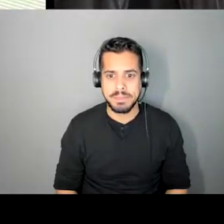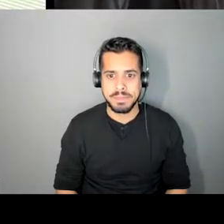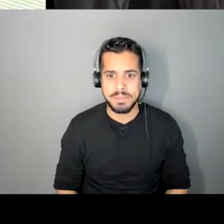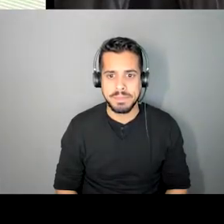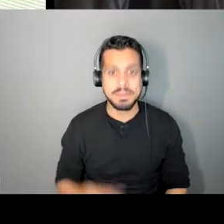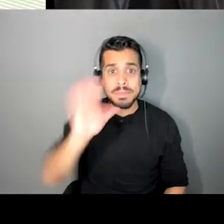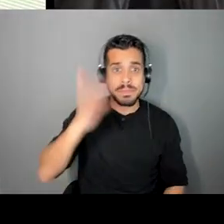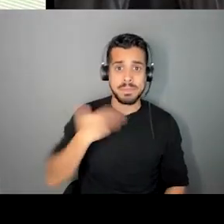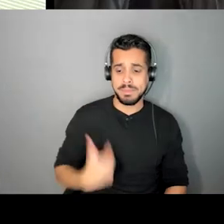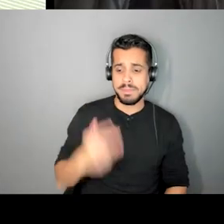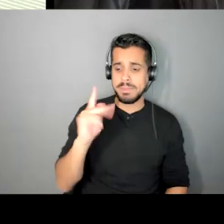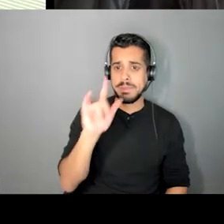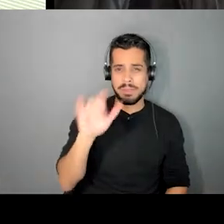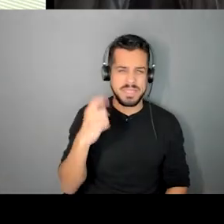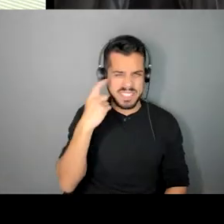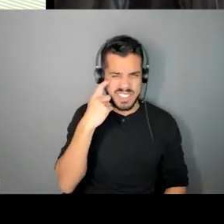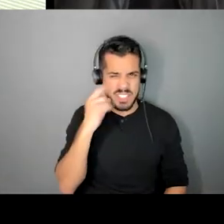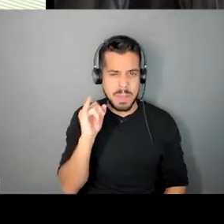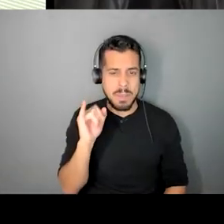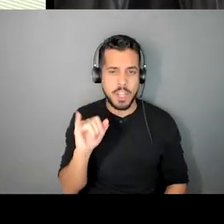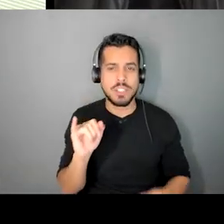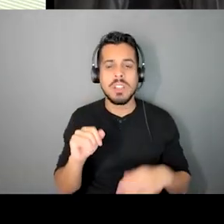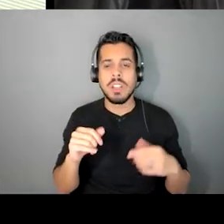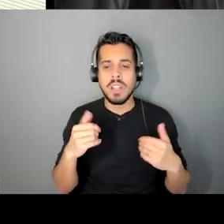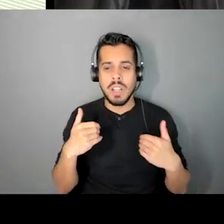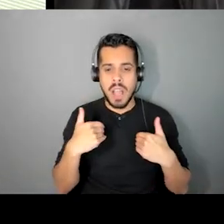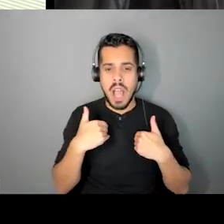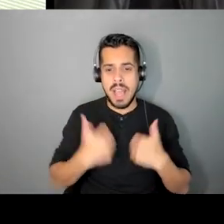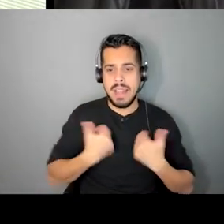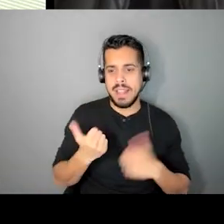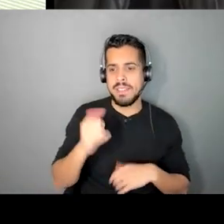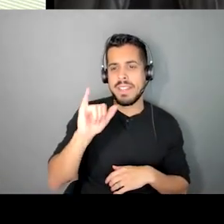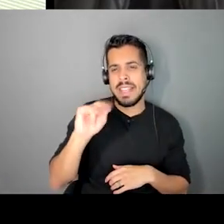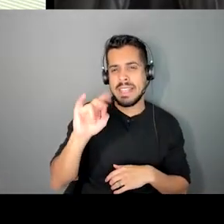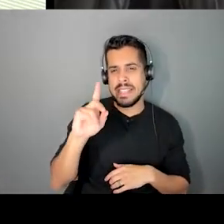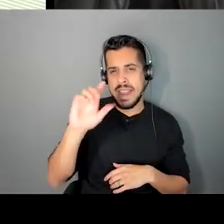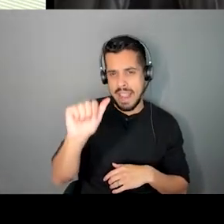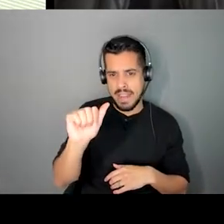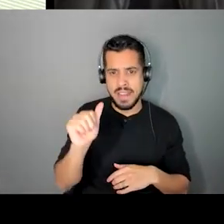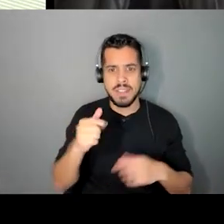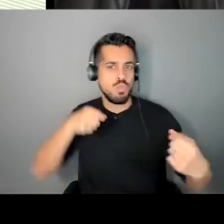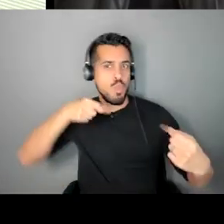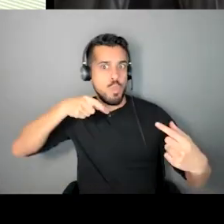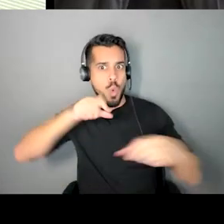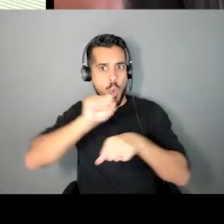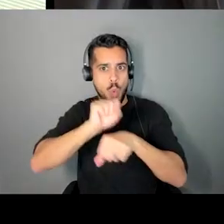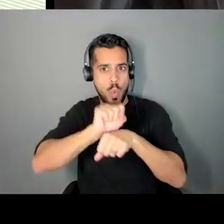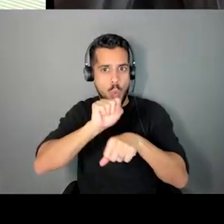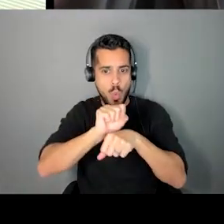[Kyle from video] My name is Kyle, and I'm visually impaired. I grew up in Monticello, Indiana, working 100% remotely for a renowned international non-for-profit